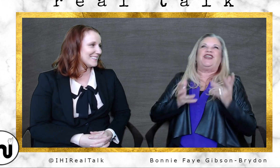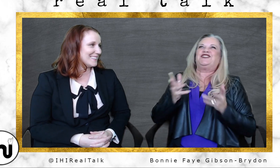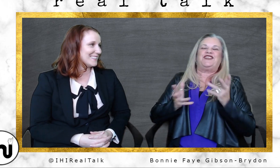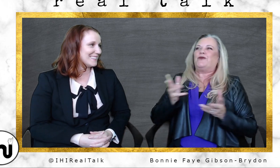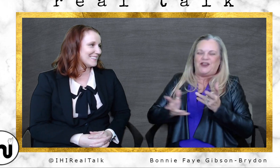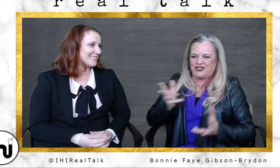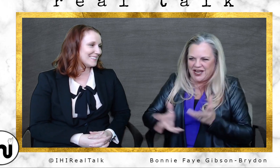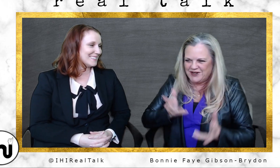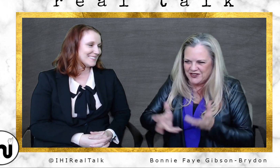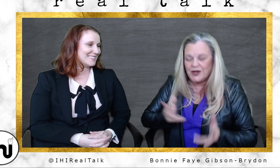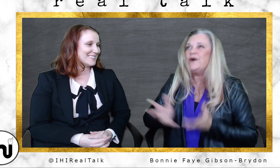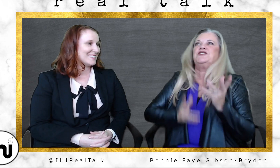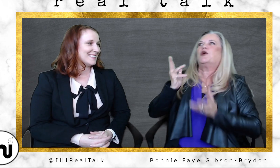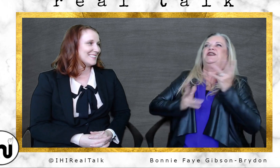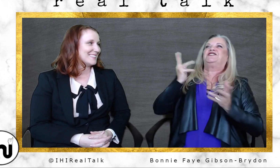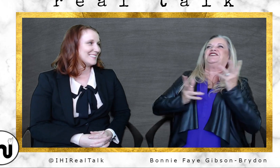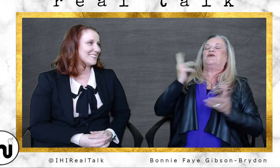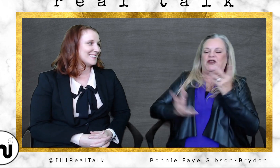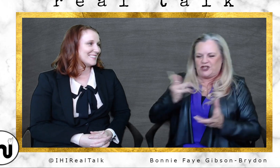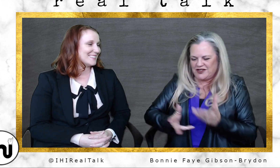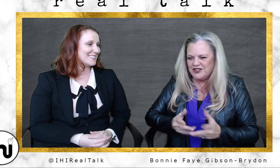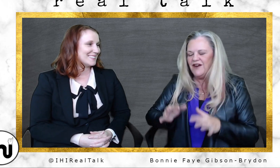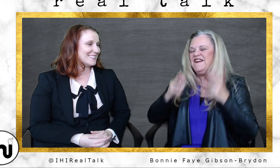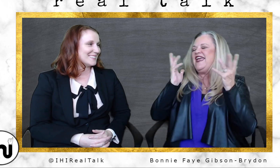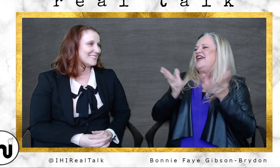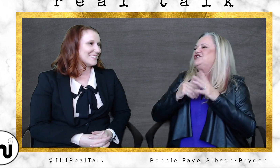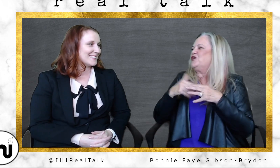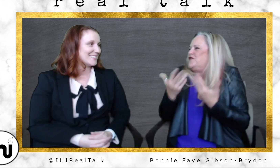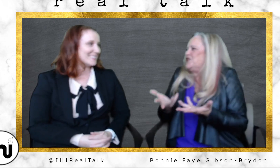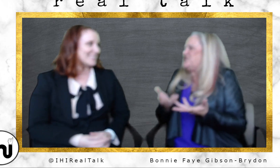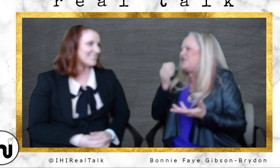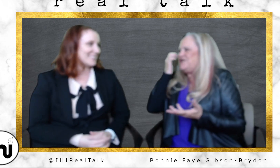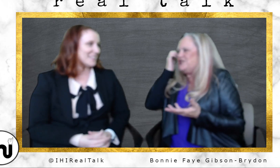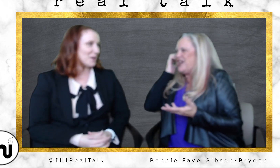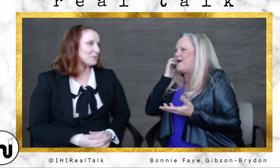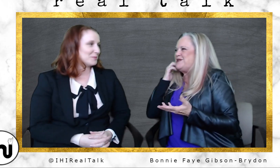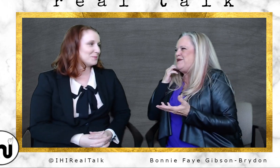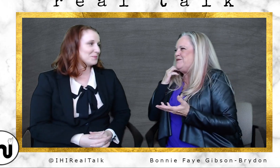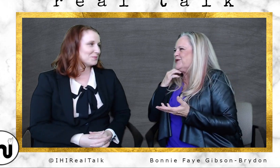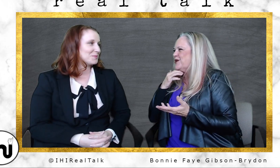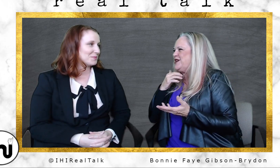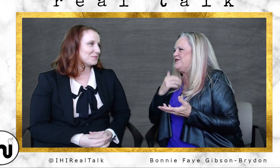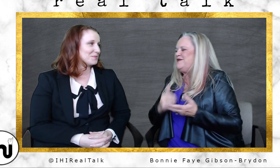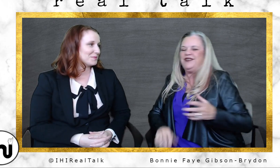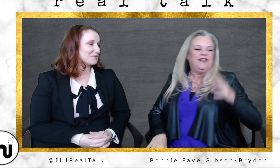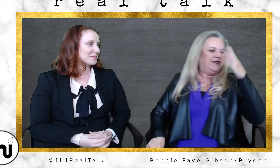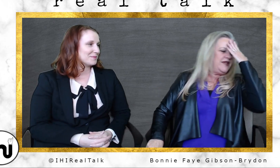to think. Wait! You're telling me to think! Wait! You told me not to think. Wait! You told me... and so the first few times that people are working with me, they go,